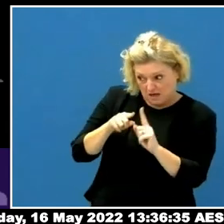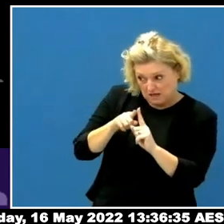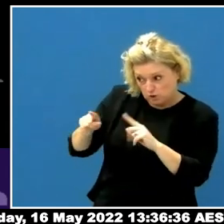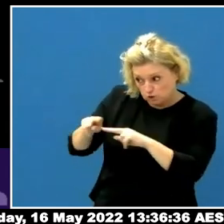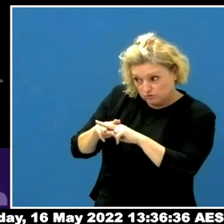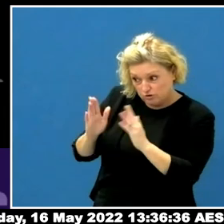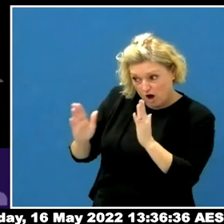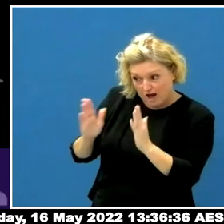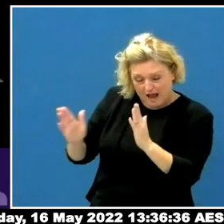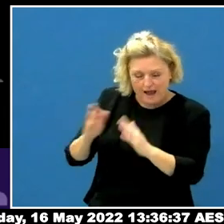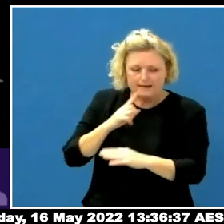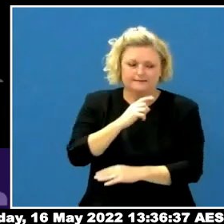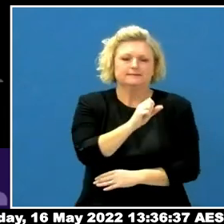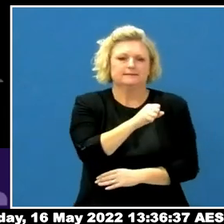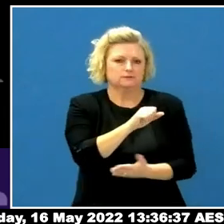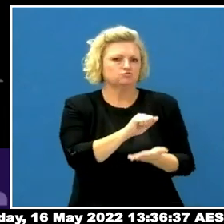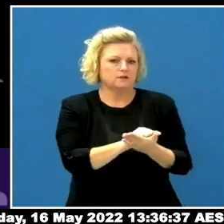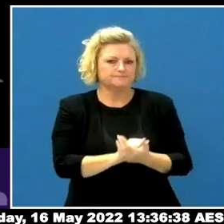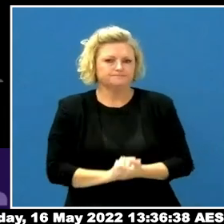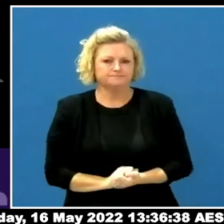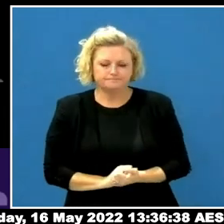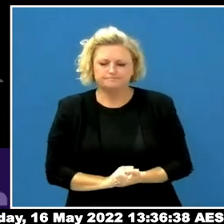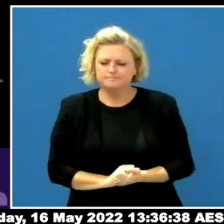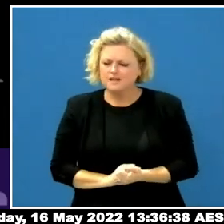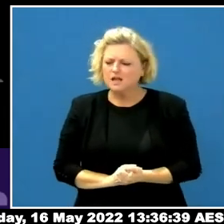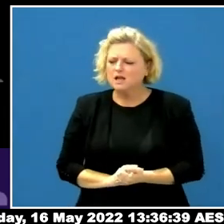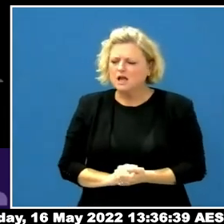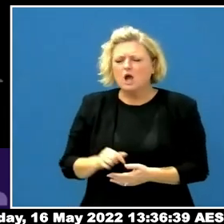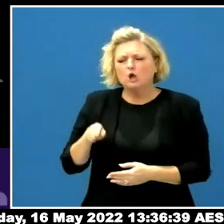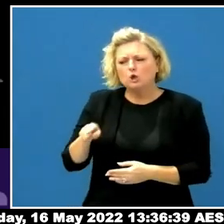You said you were a student learning support officer for 12 years?